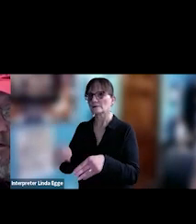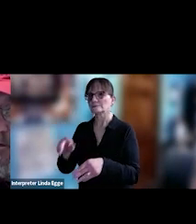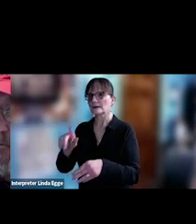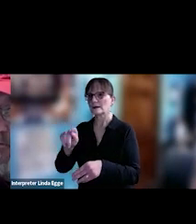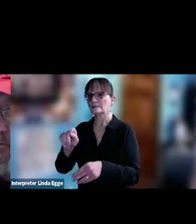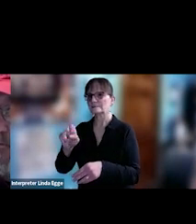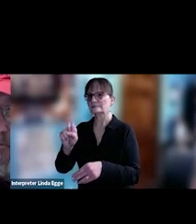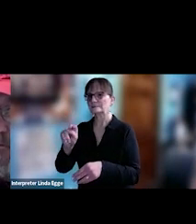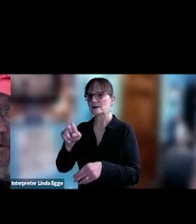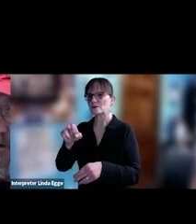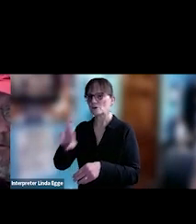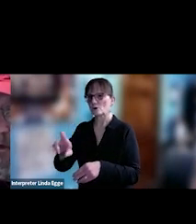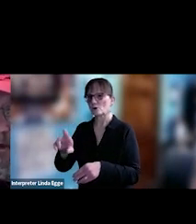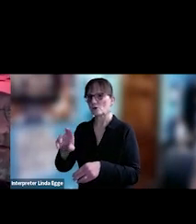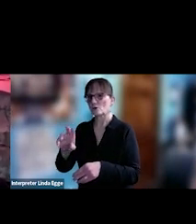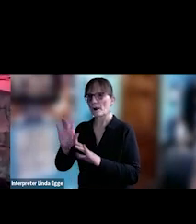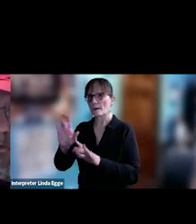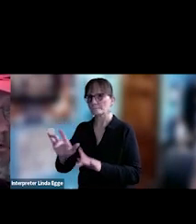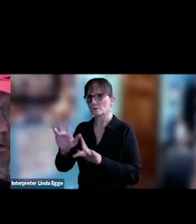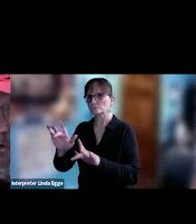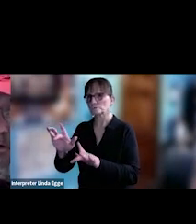It's mental health ward.